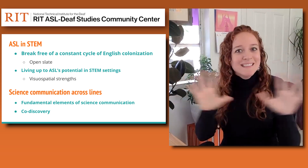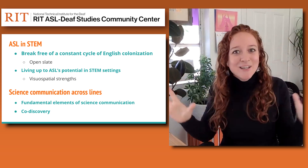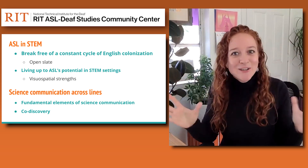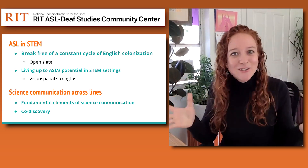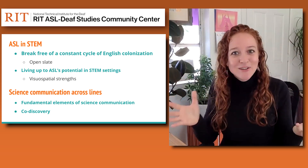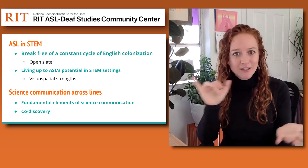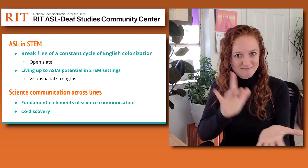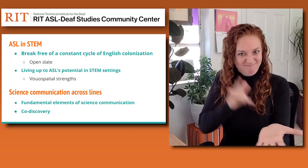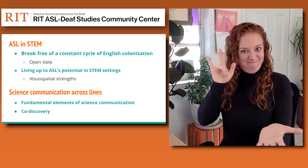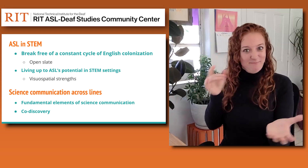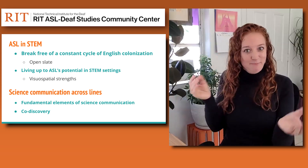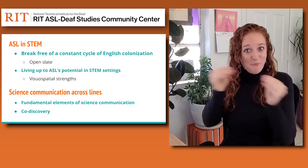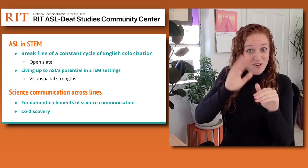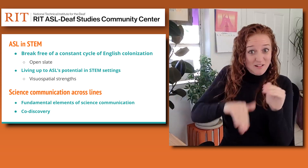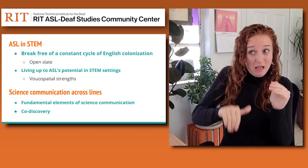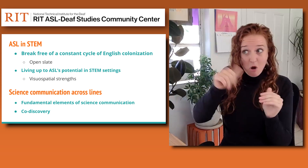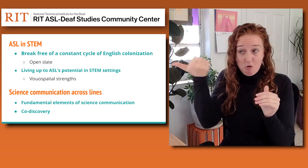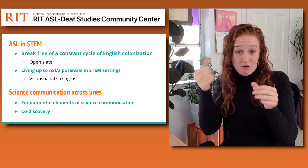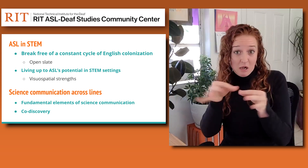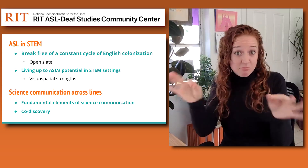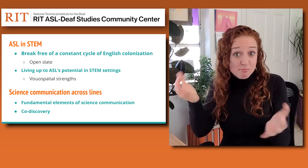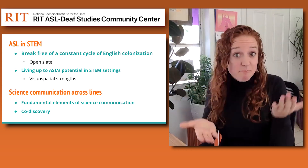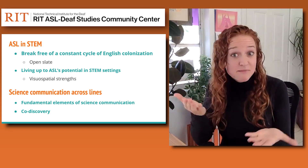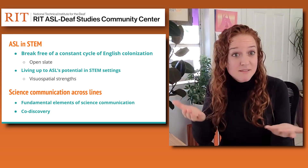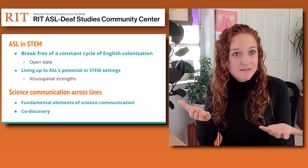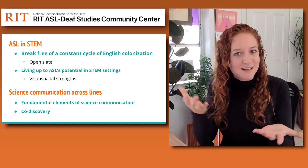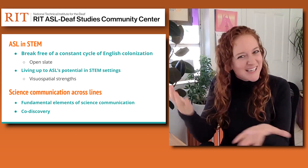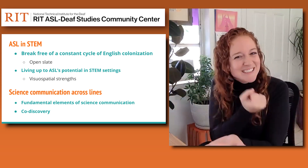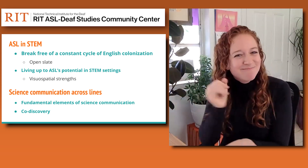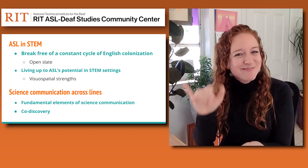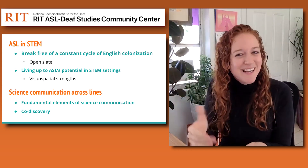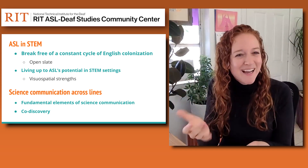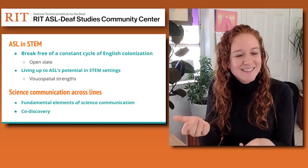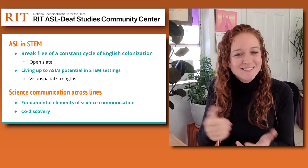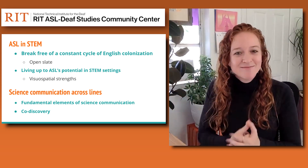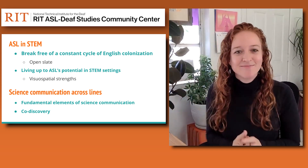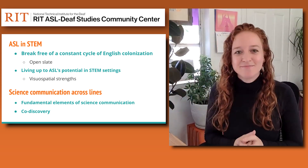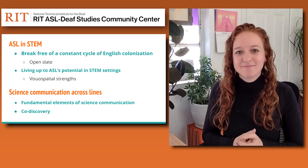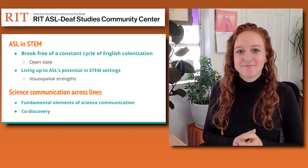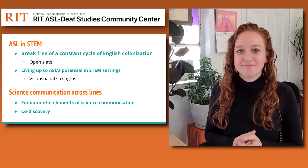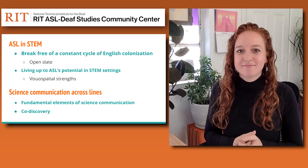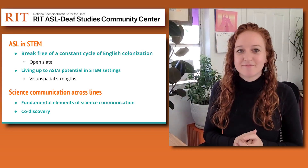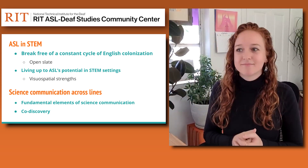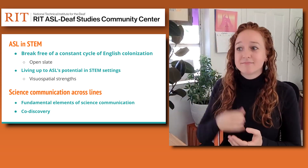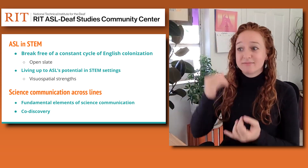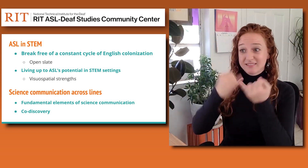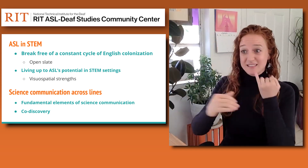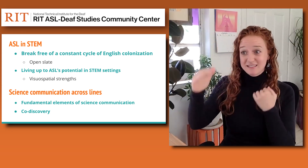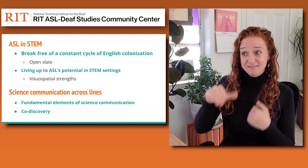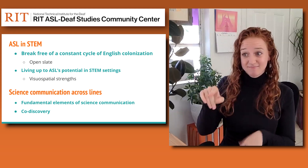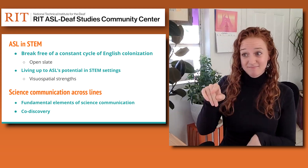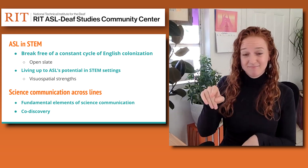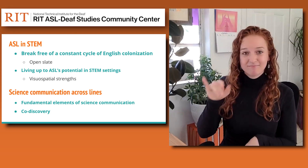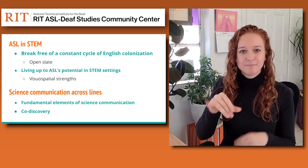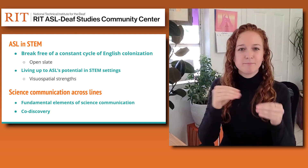with our use of space within the language, I think perhaps better than other linear languages, spoken languages.